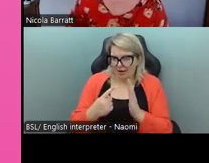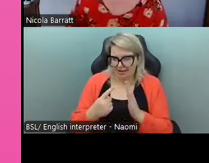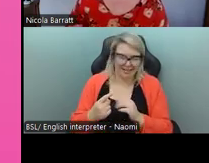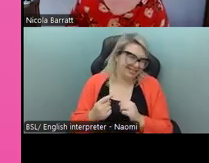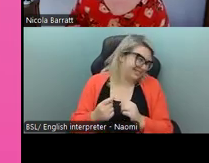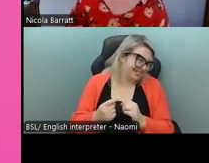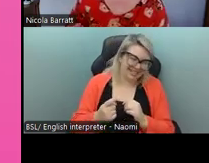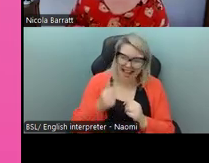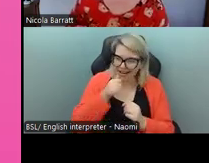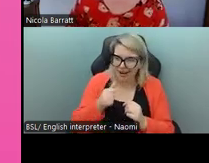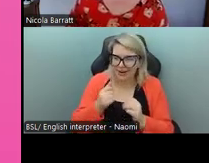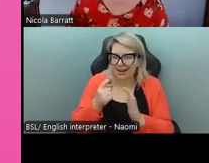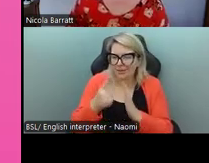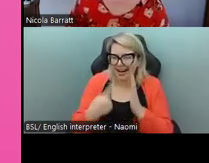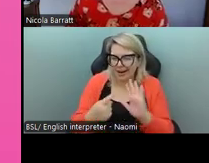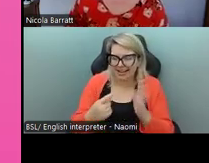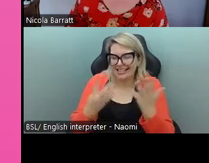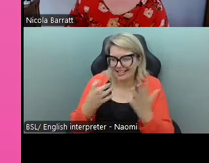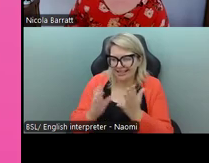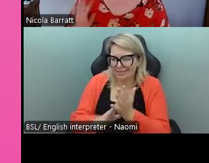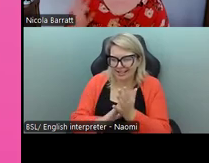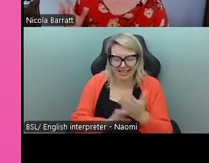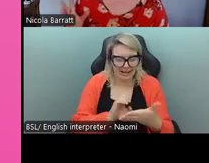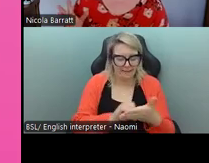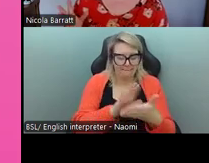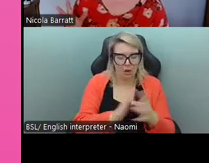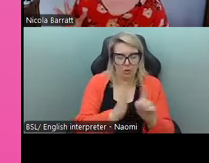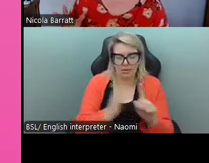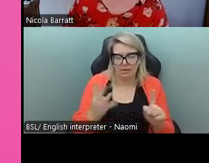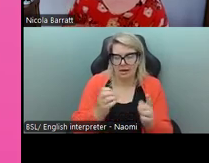It's not an hour, but they call it the golden hour.